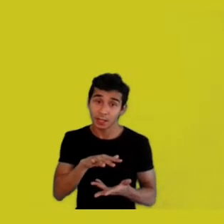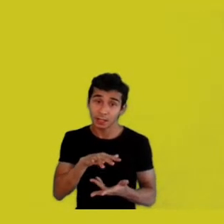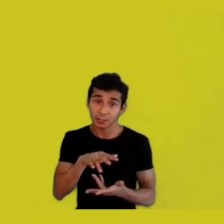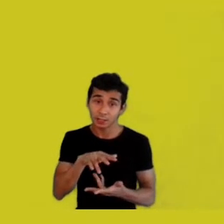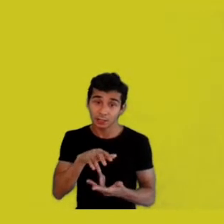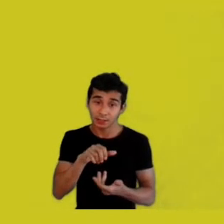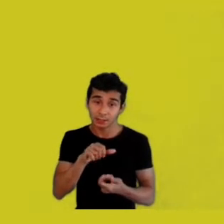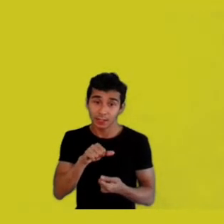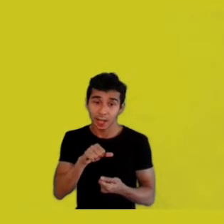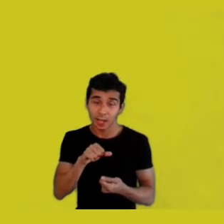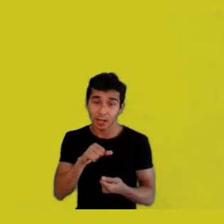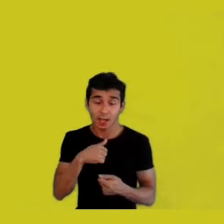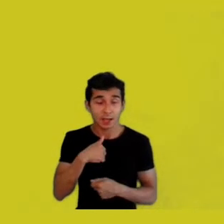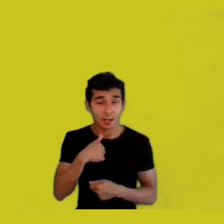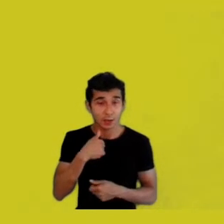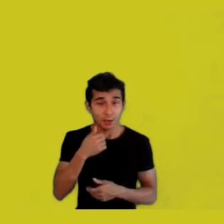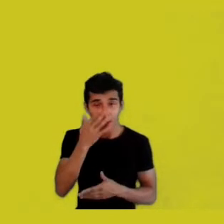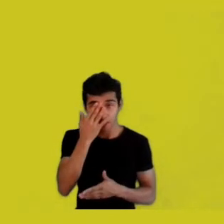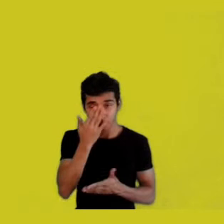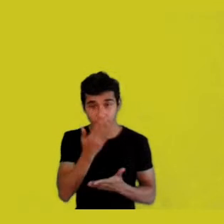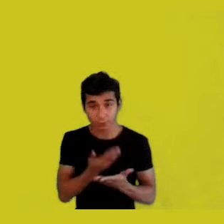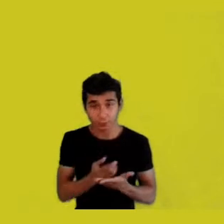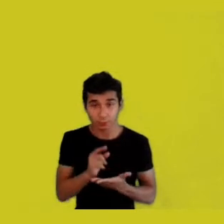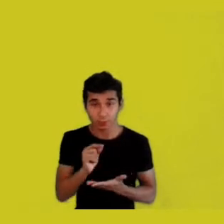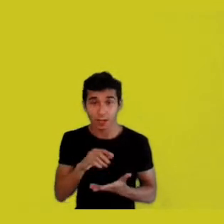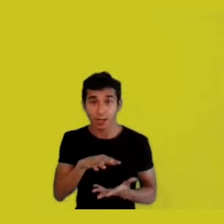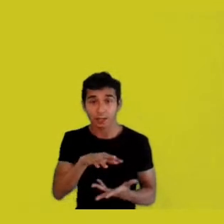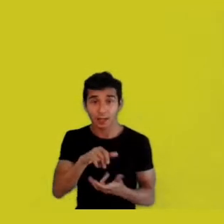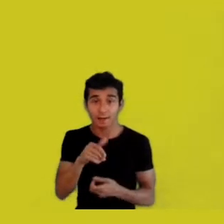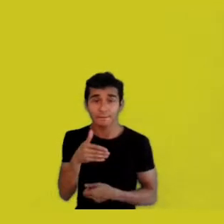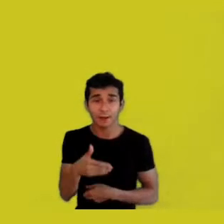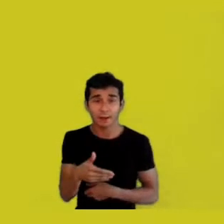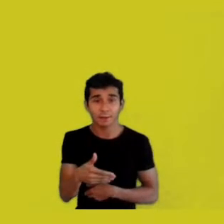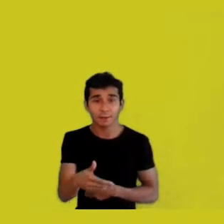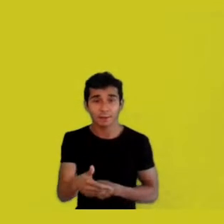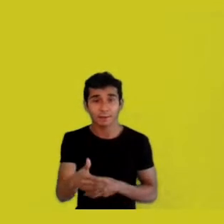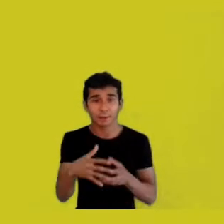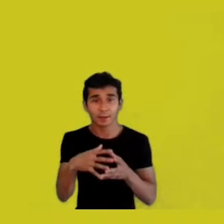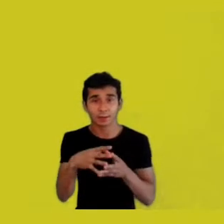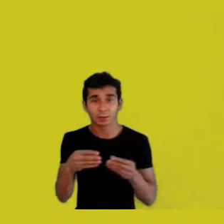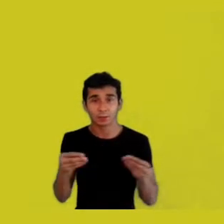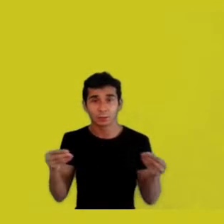The same hard time to think about an idea of religion